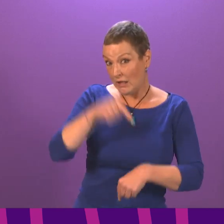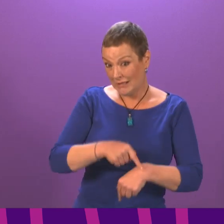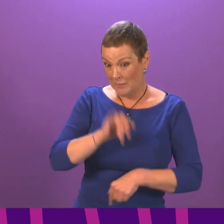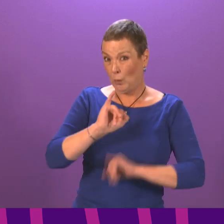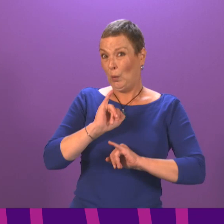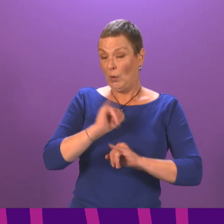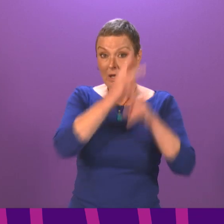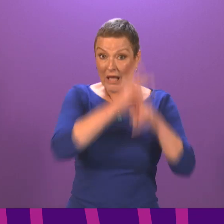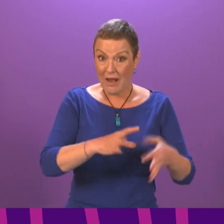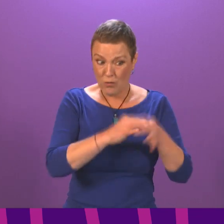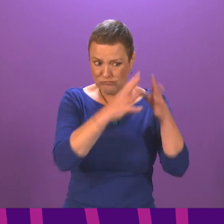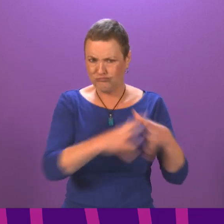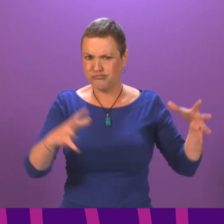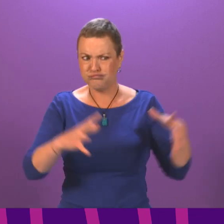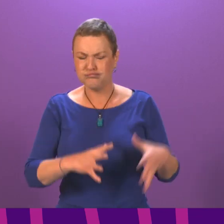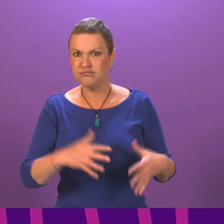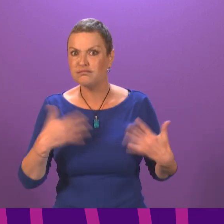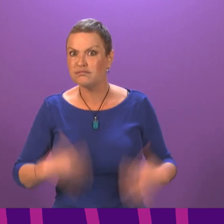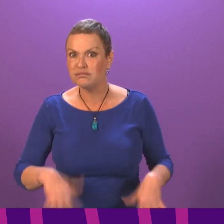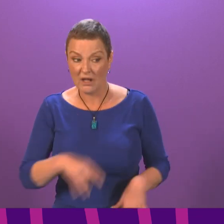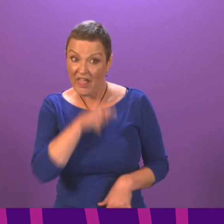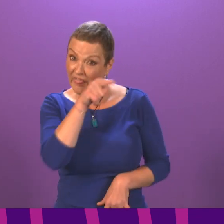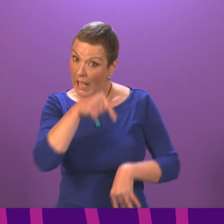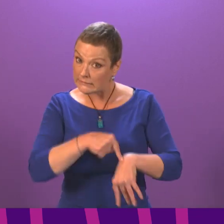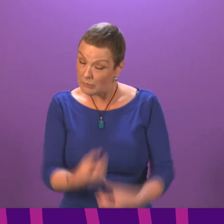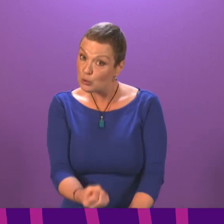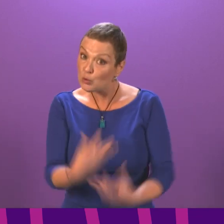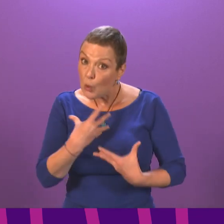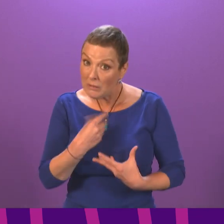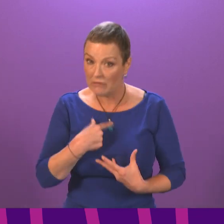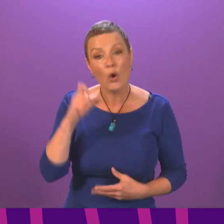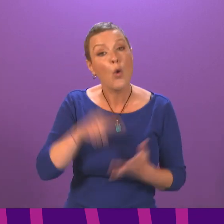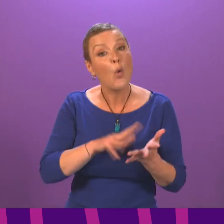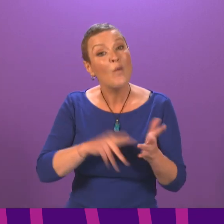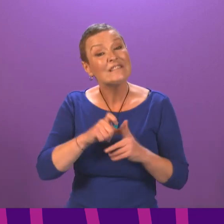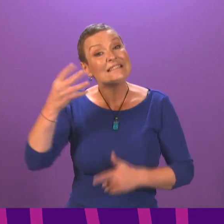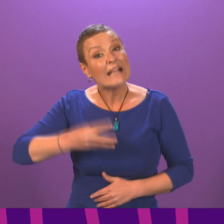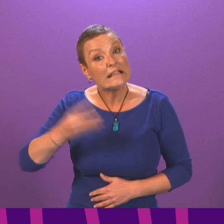our care homes was becoming clearer, we were told that Covid-19 patients would require